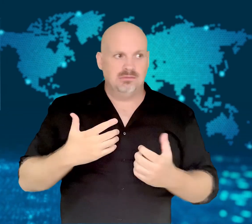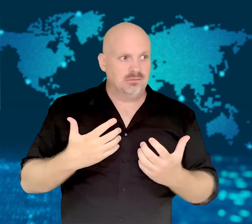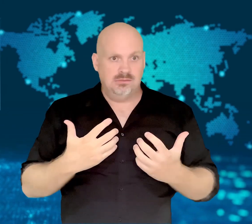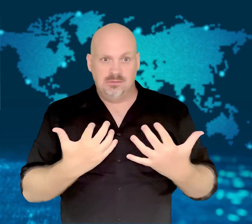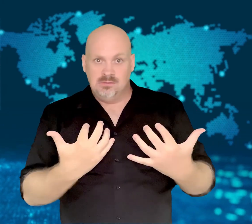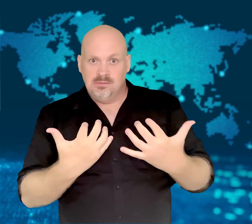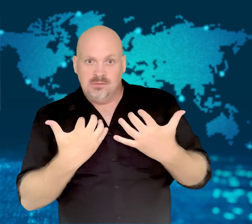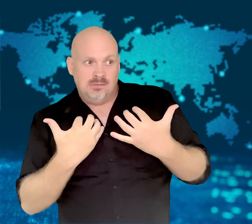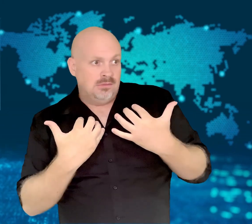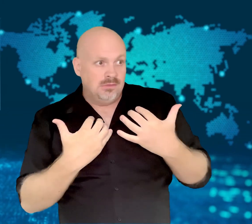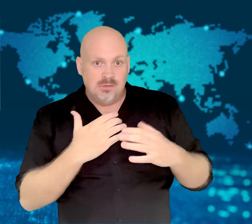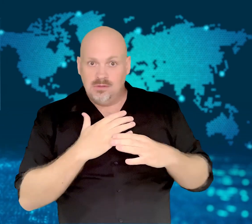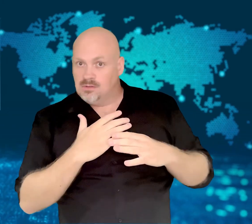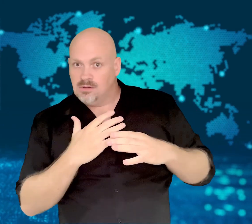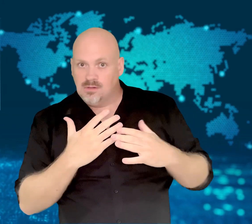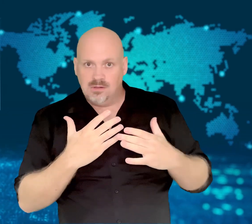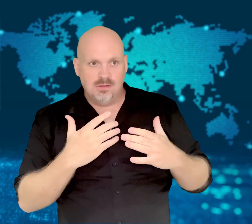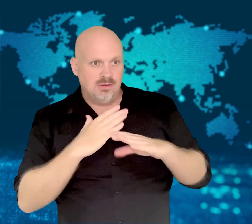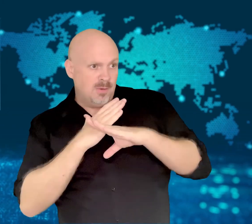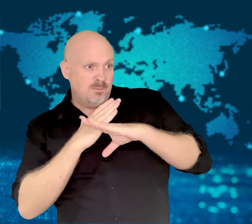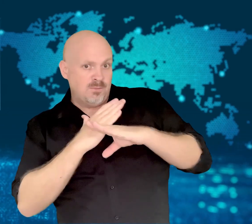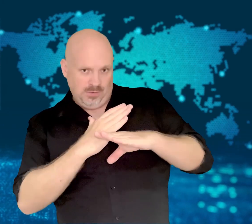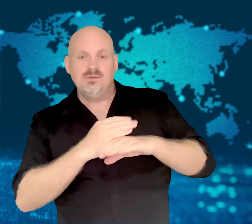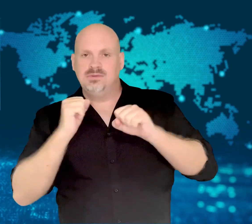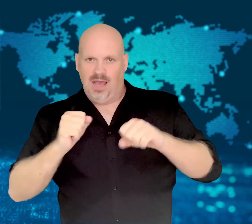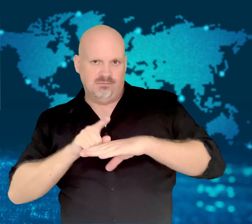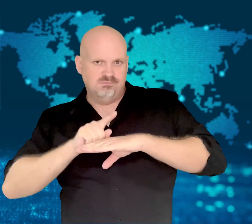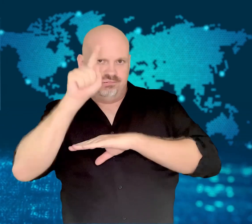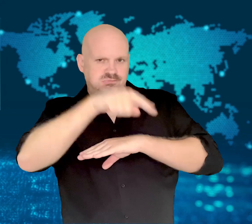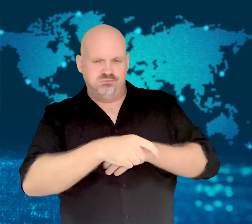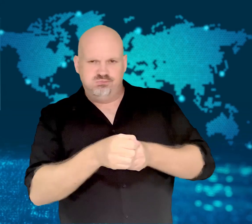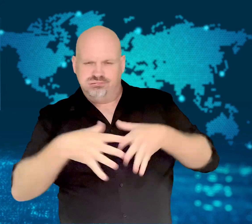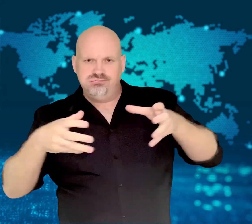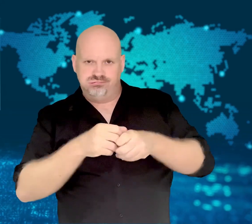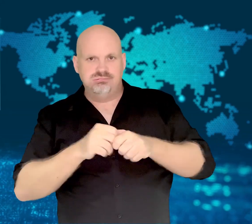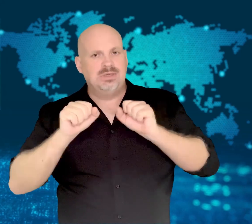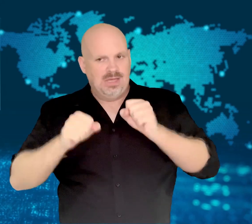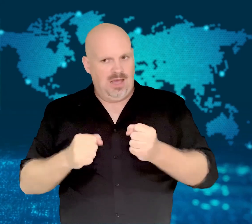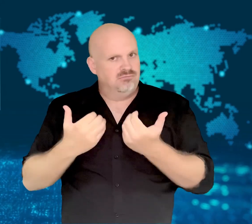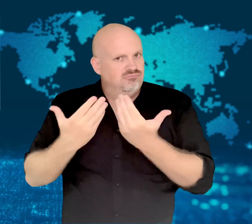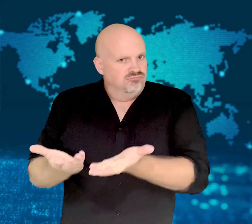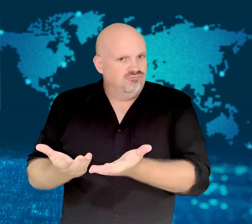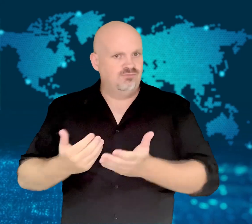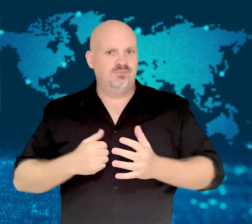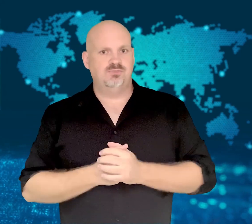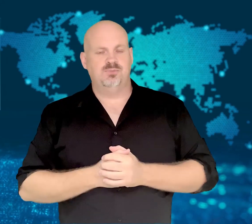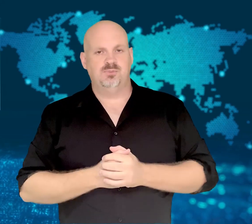a nuclear strike to protect the country.